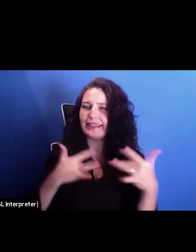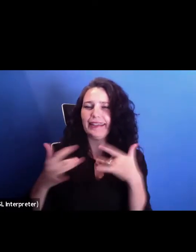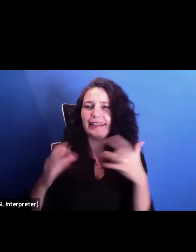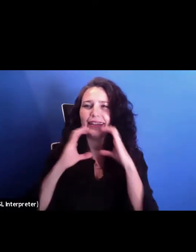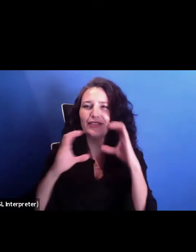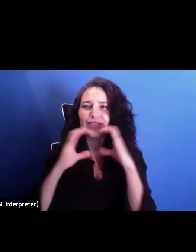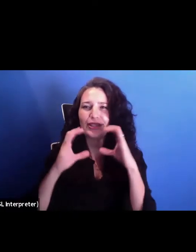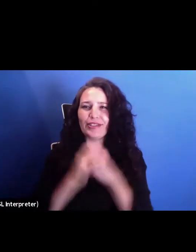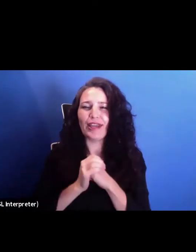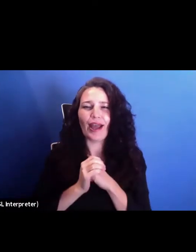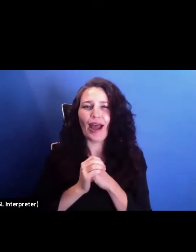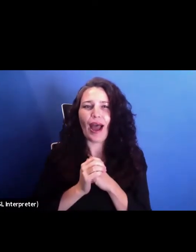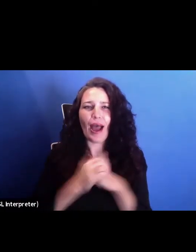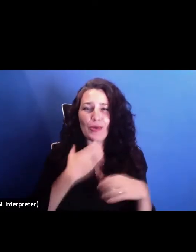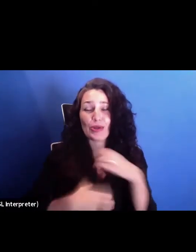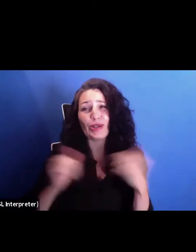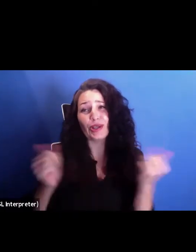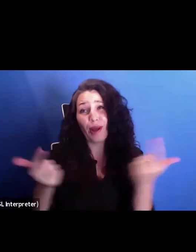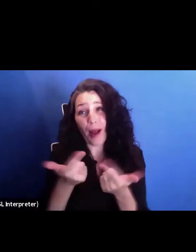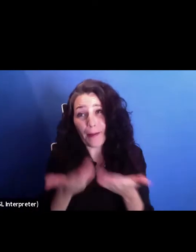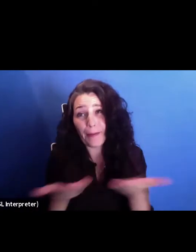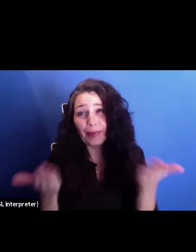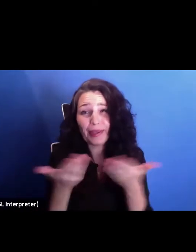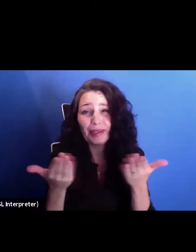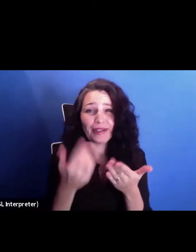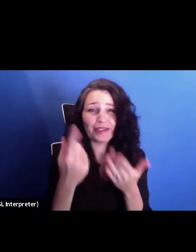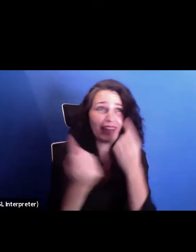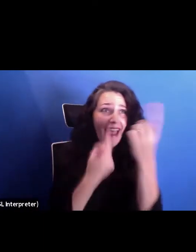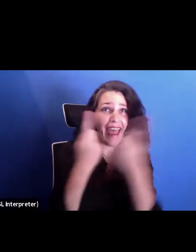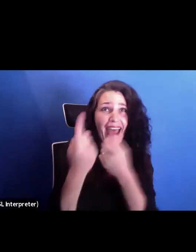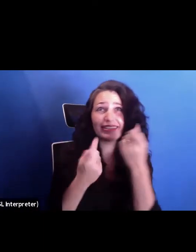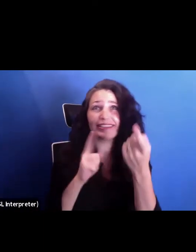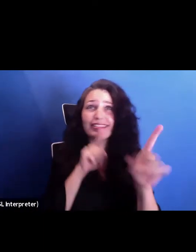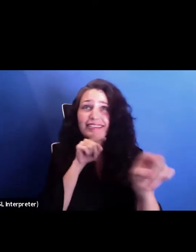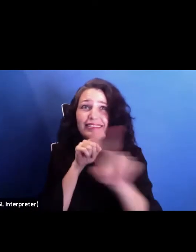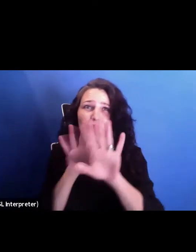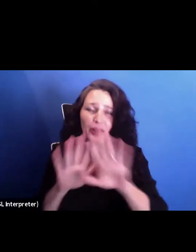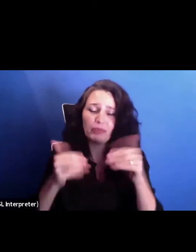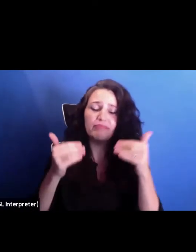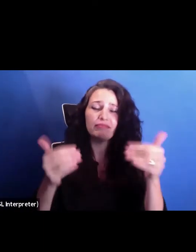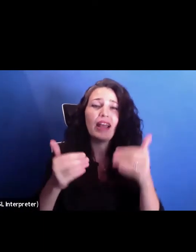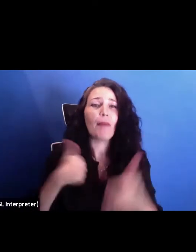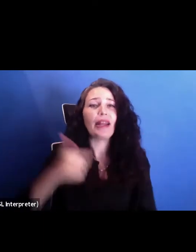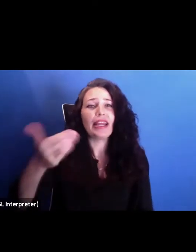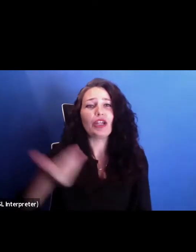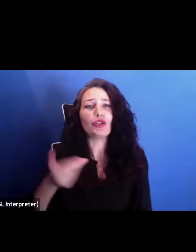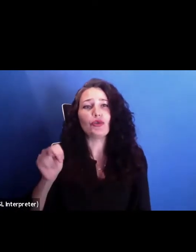but we'll just muddle on as best we can. I want to introduce Nicole Newnham and Jim LeBrecht,